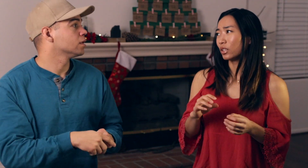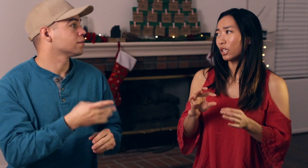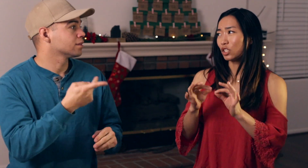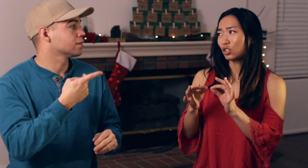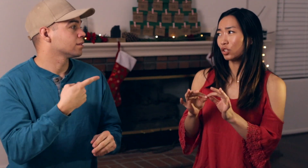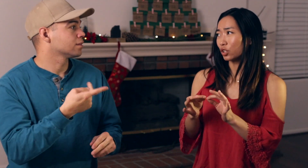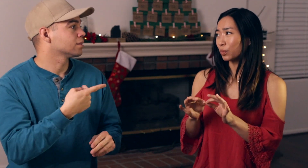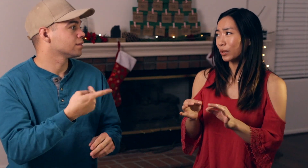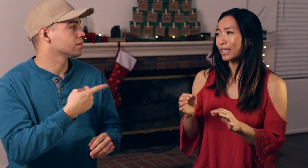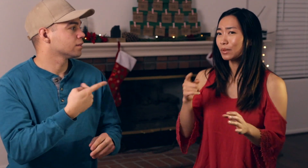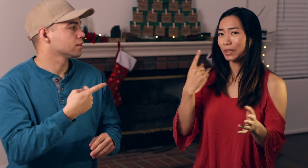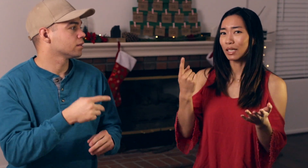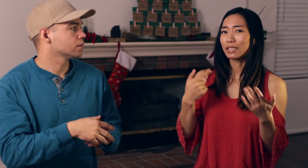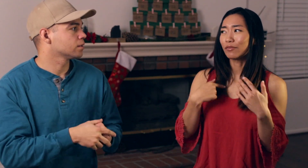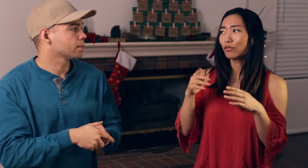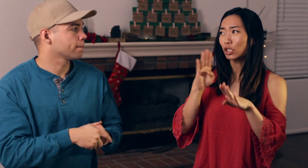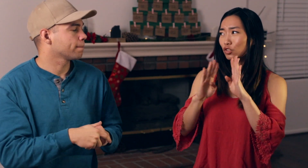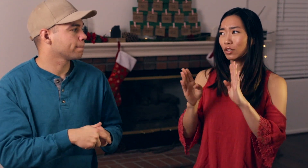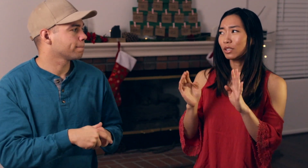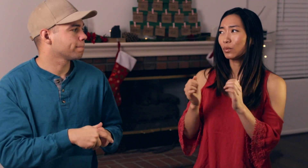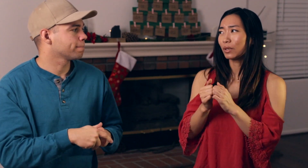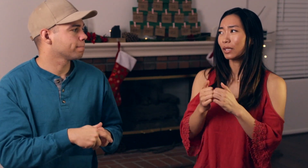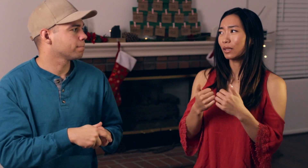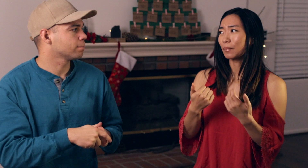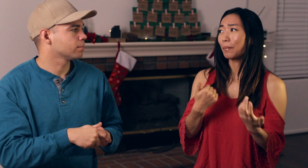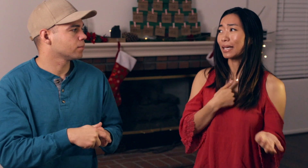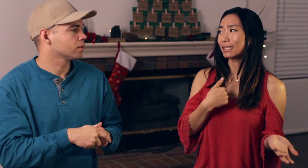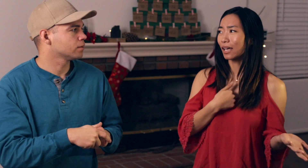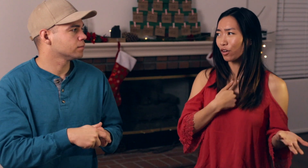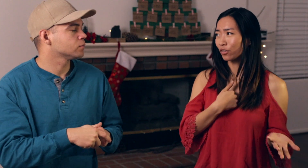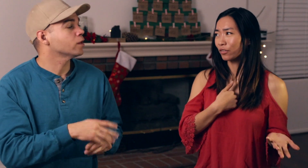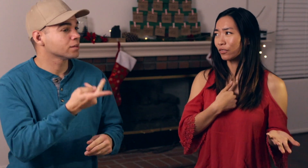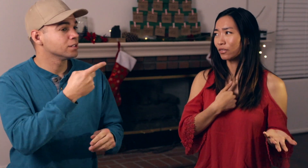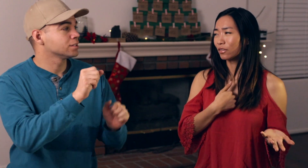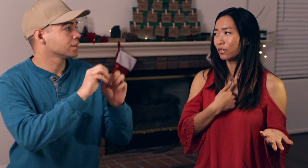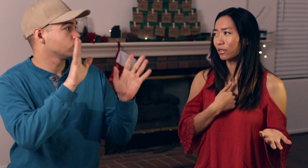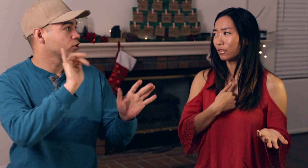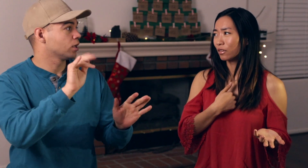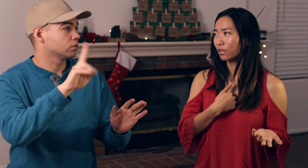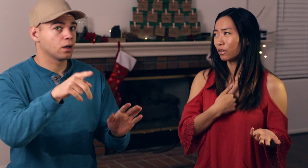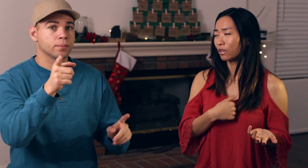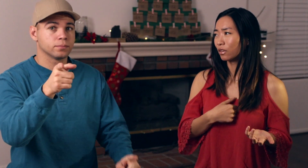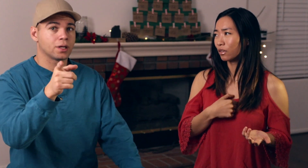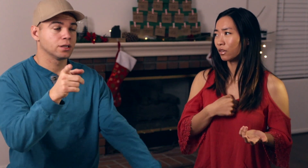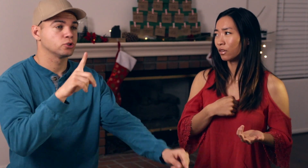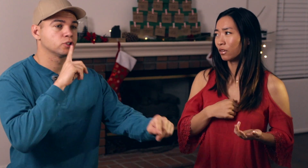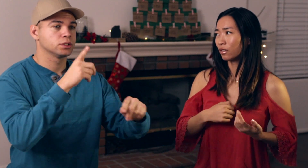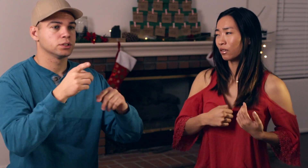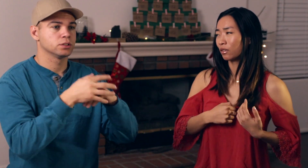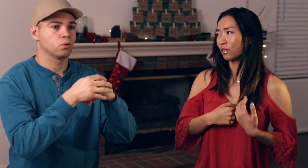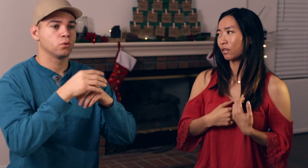it's not because I have to interpret it's because I'm frustrated with myself R: yeah let's clear that up, actually